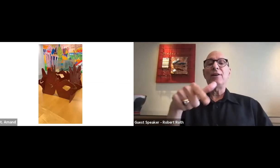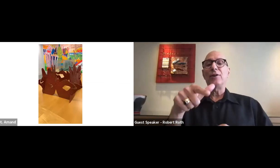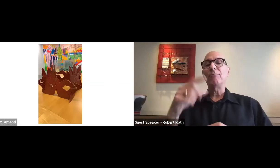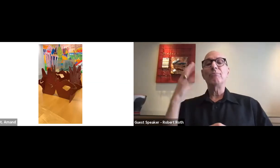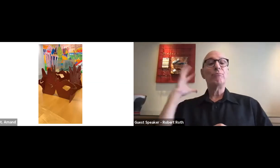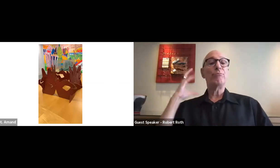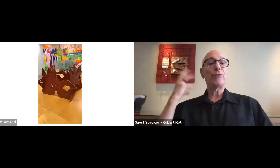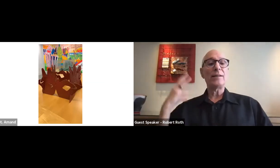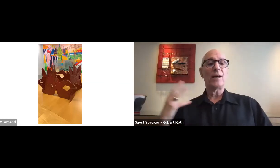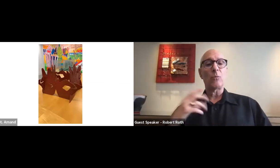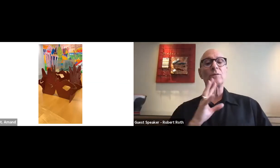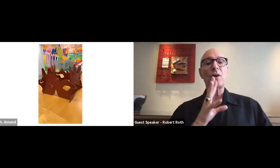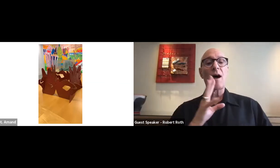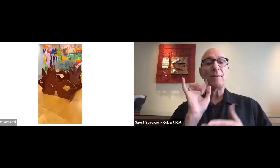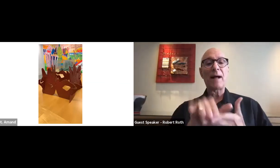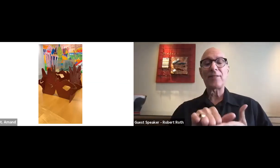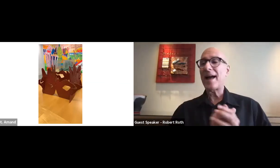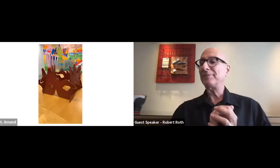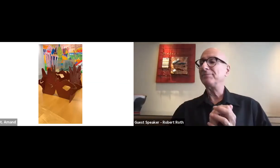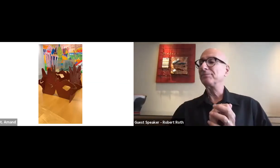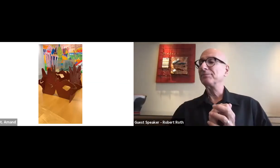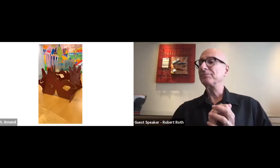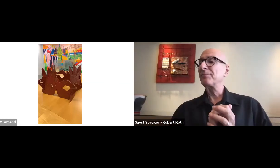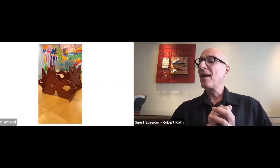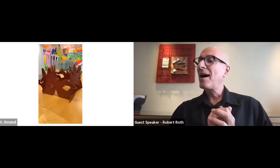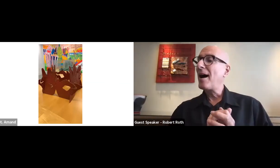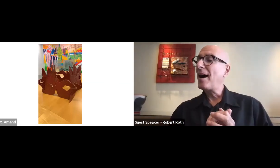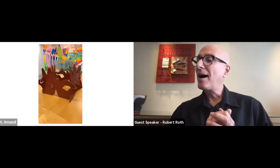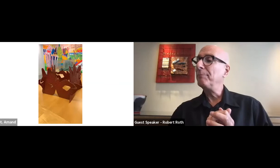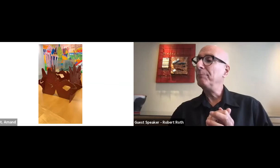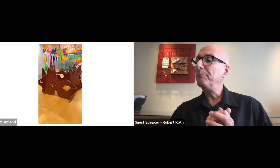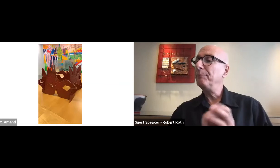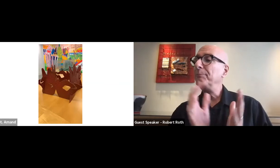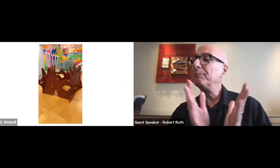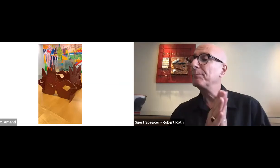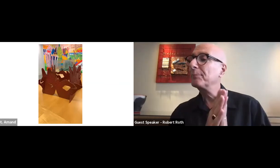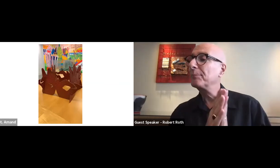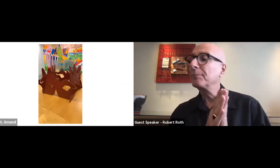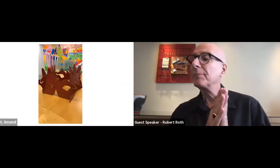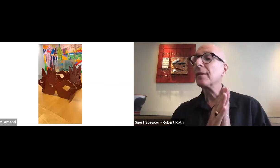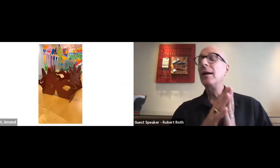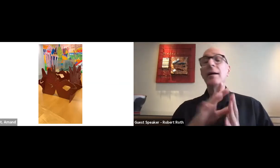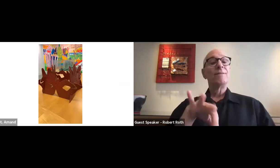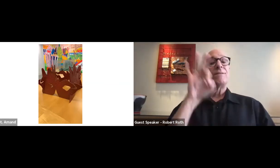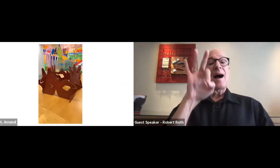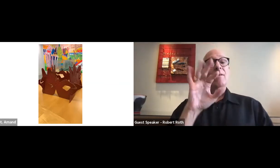out of it, and those were the stripes. You're going to see an example of that later on. Brenda Schertz will talk about that.